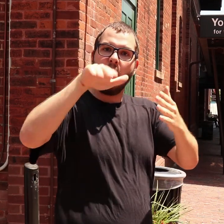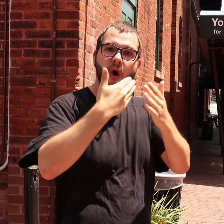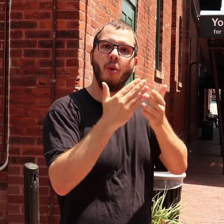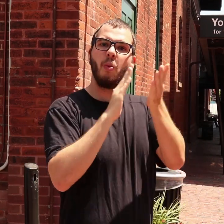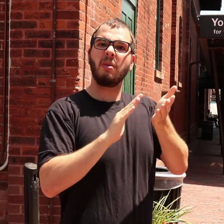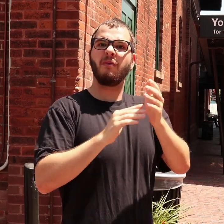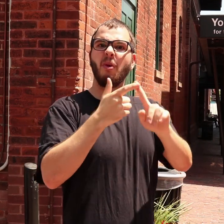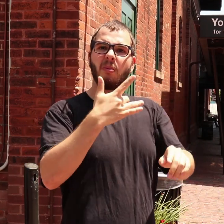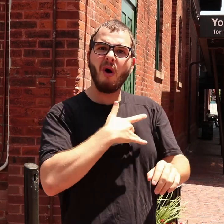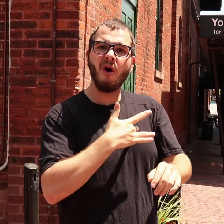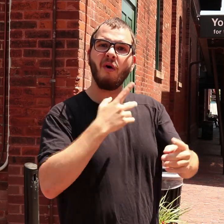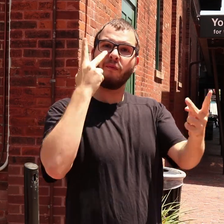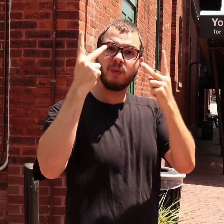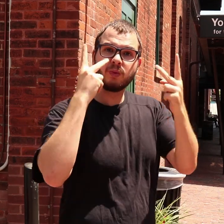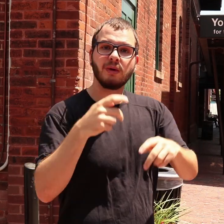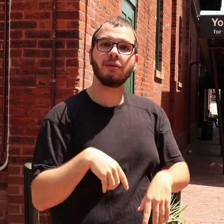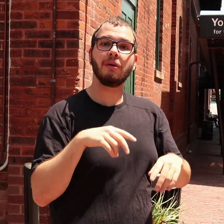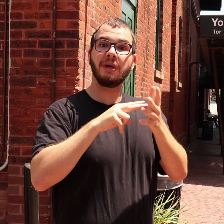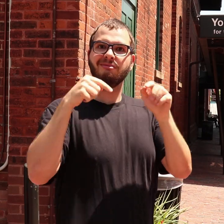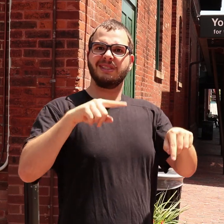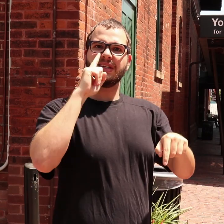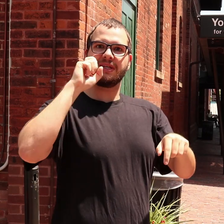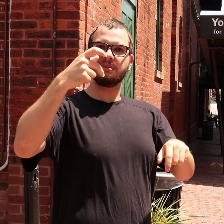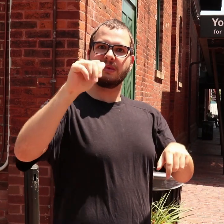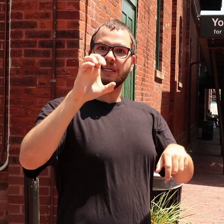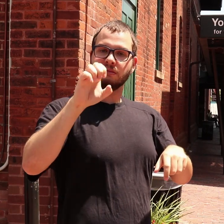All of the Deaf music will be about visual rhythm from the heart and this means this theatre will be a Deaf space.